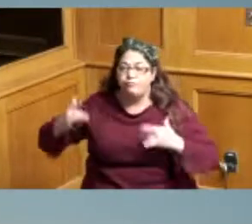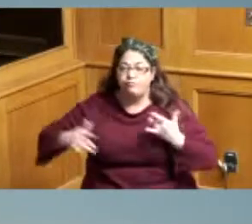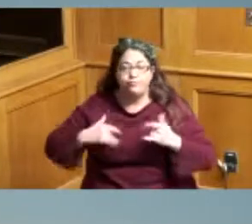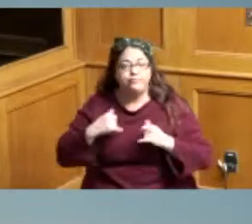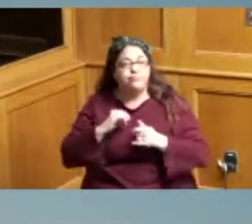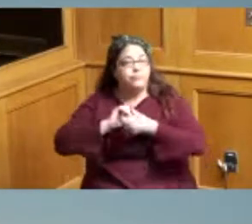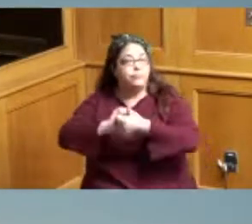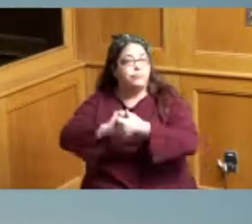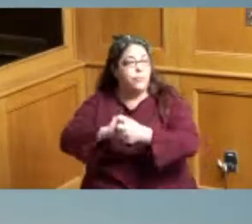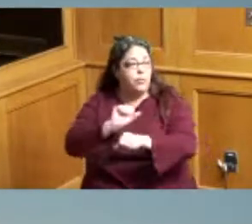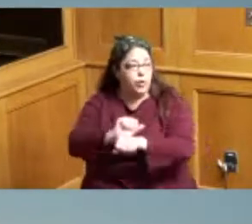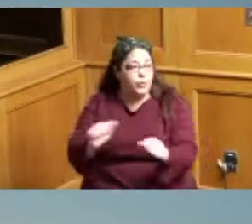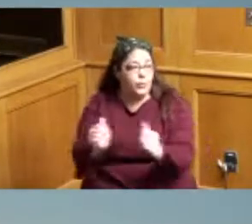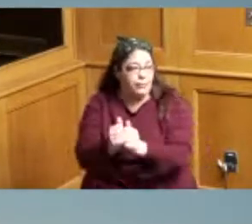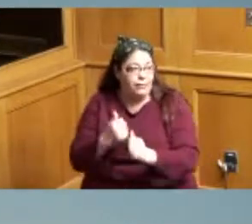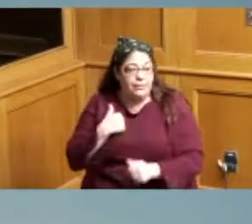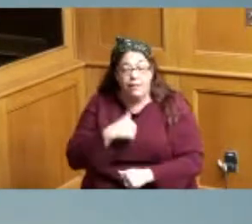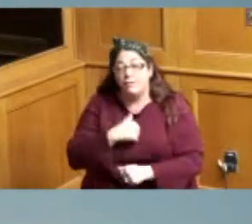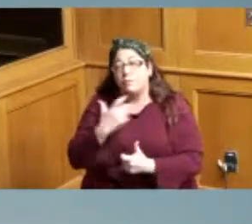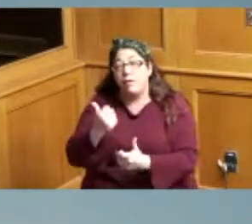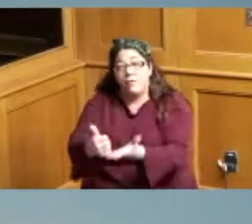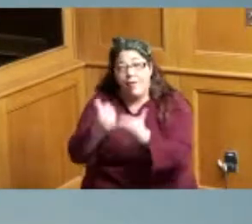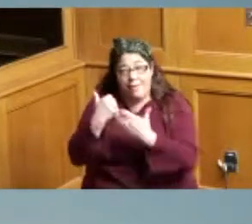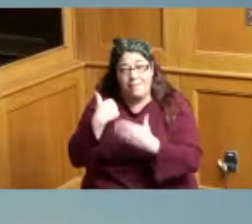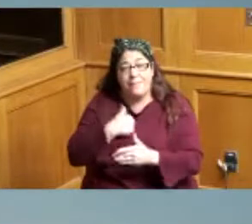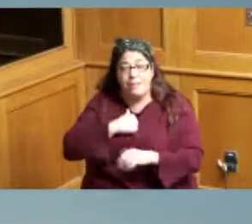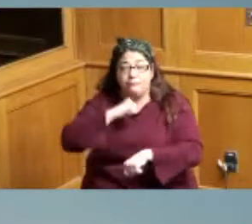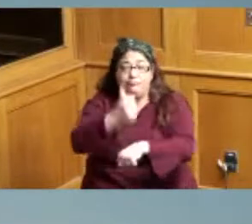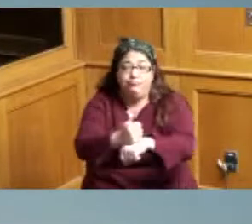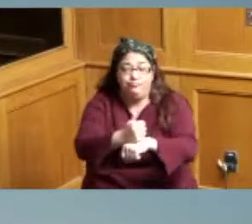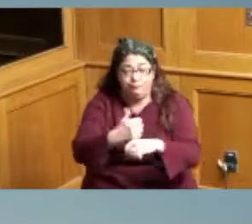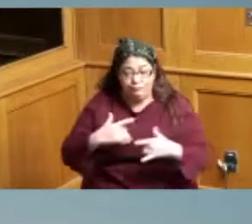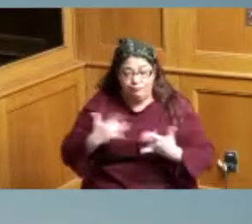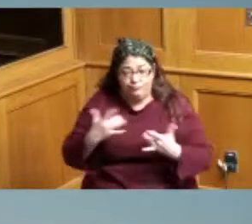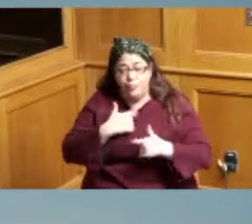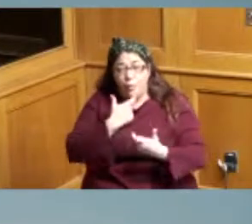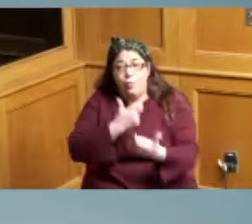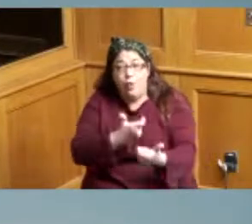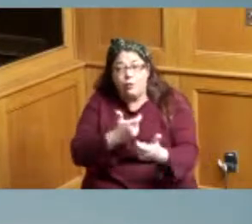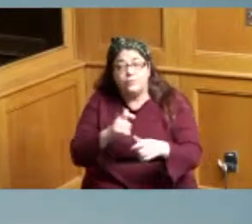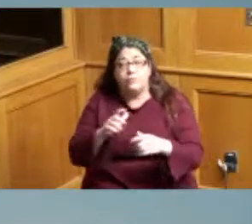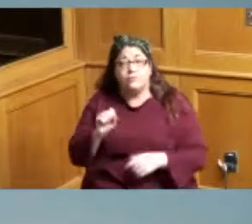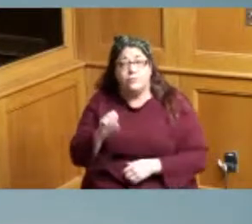all been great want to help us pull this off so we are now we've got multiple staff working